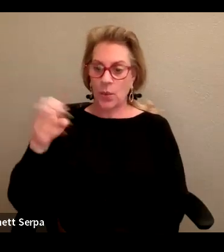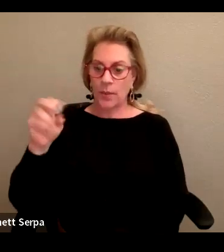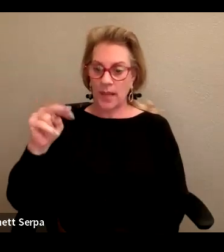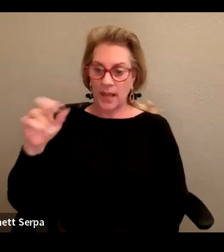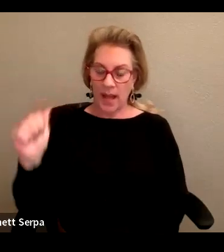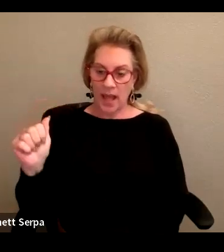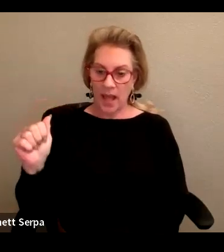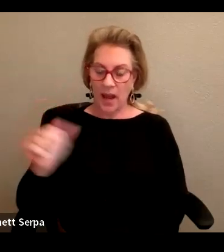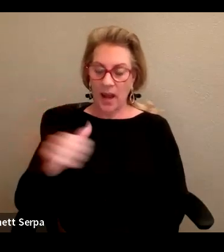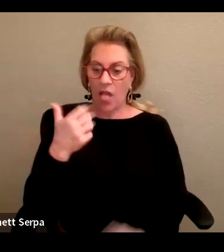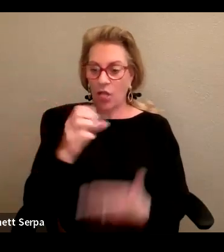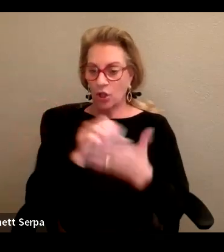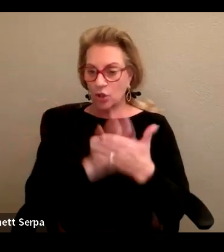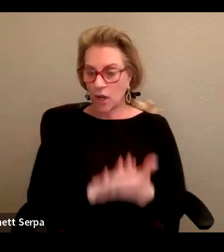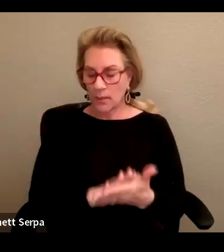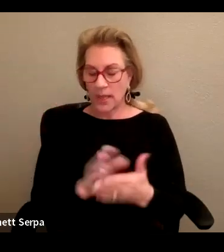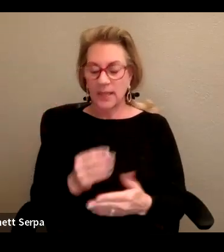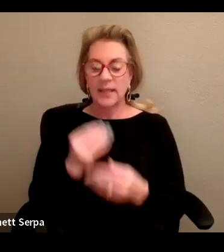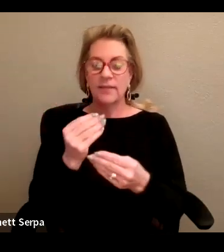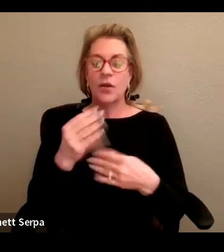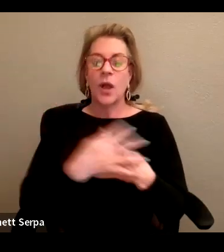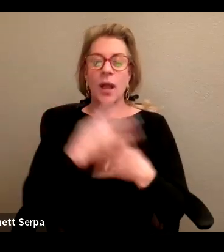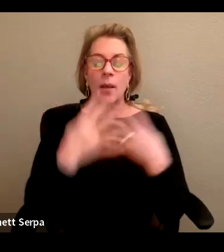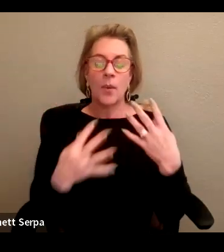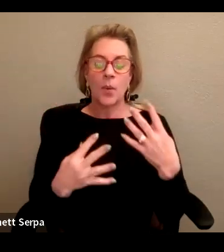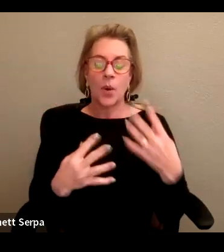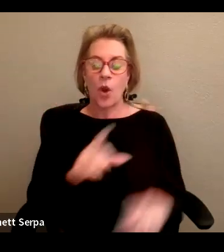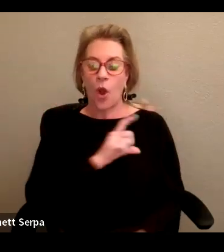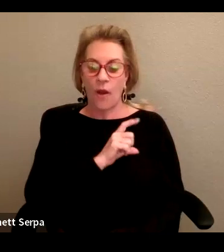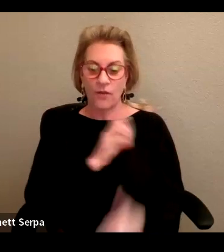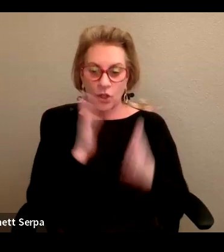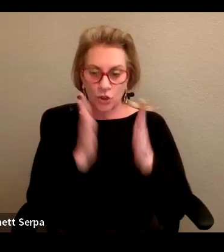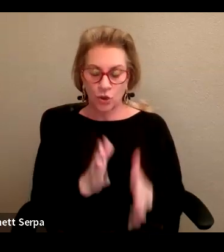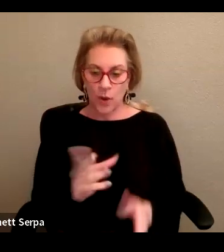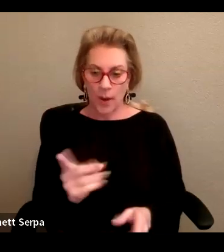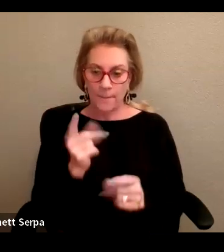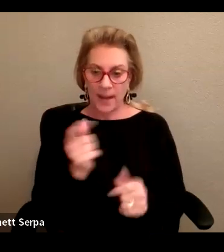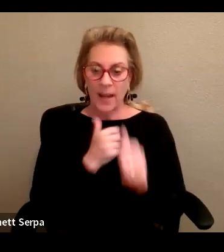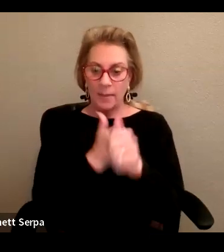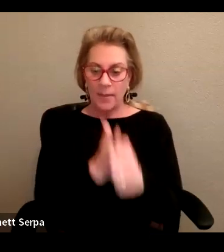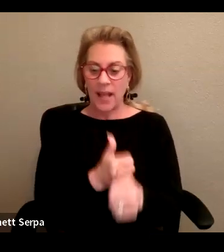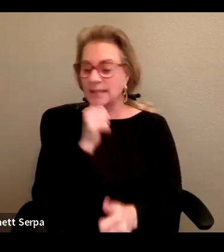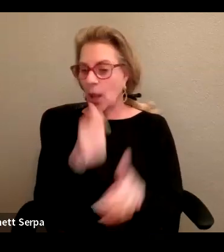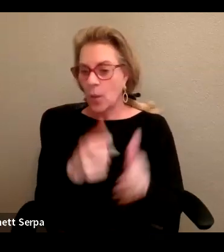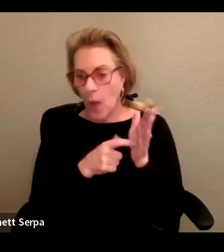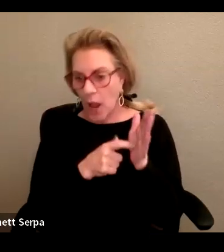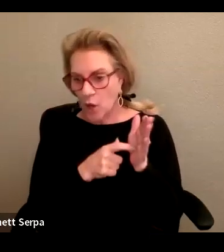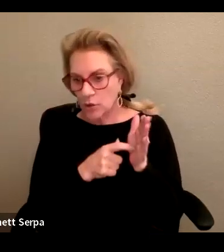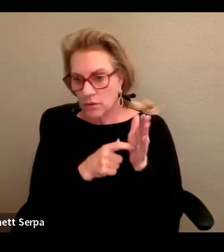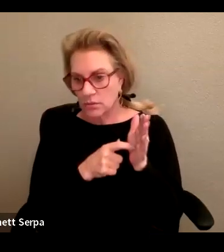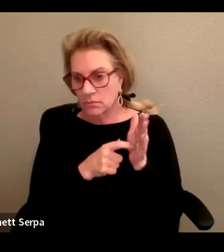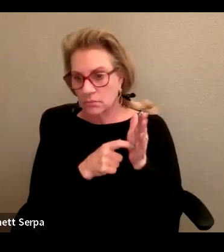and is issued by an immigration enforcement officer immediate compliance is not required